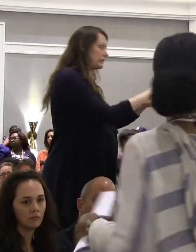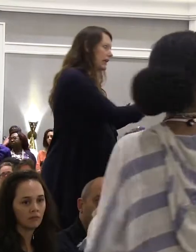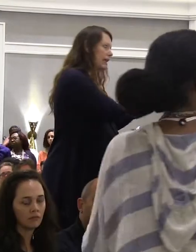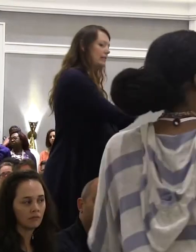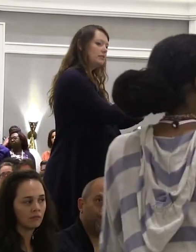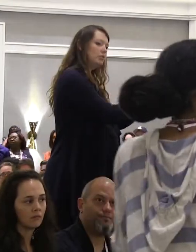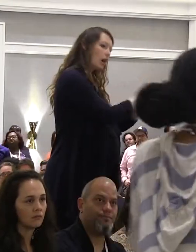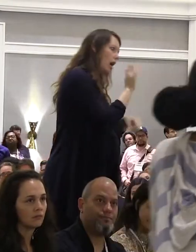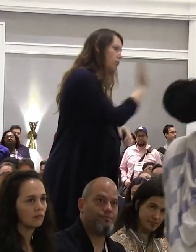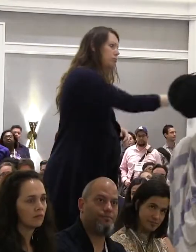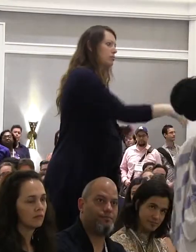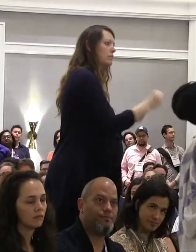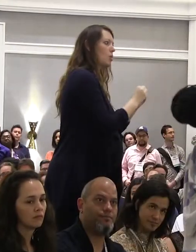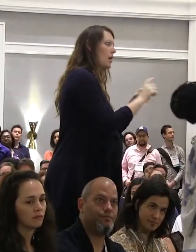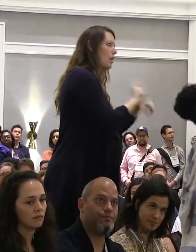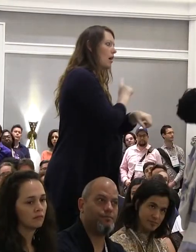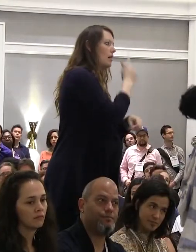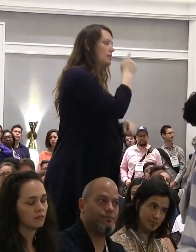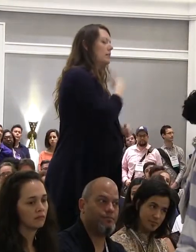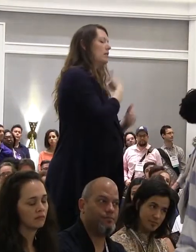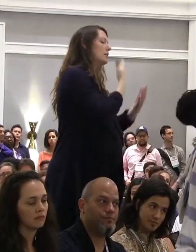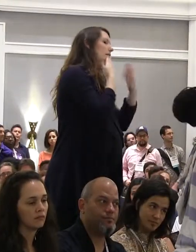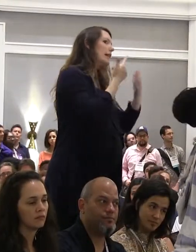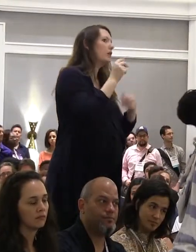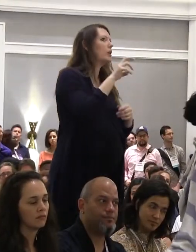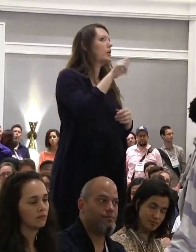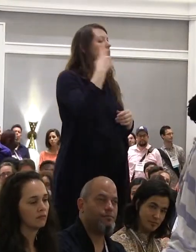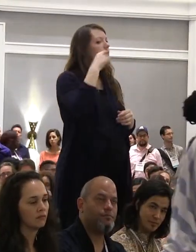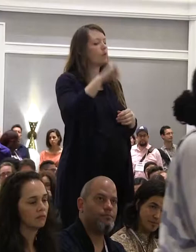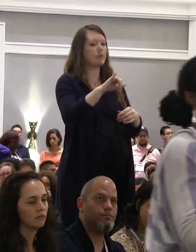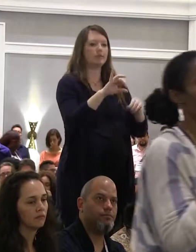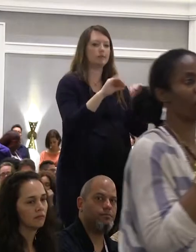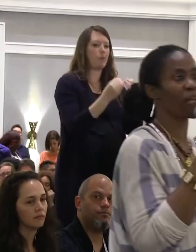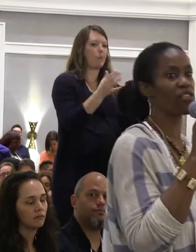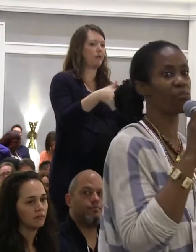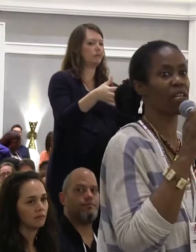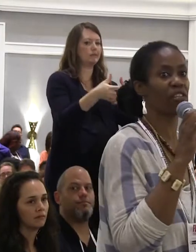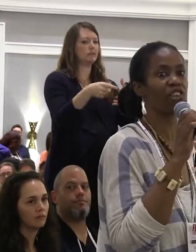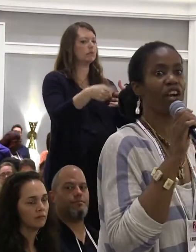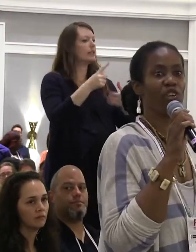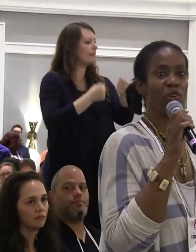"Thank goodness for me working at an organization that affirms affinity spaces, because, you know